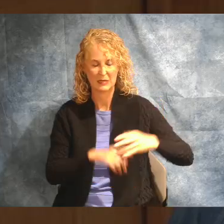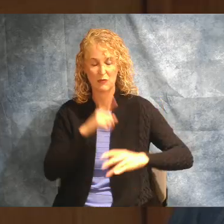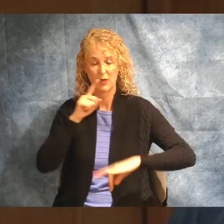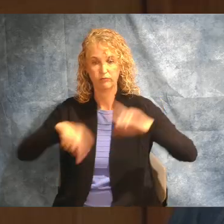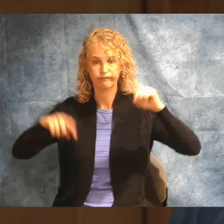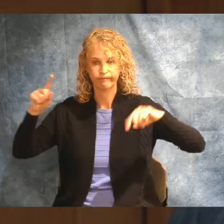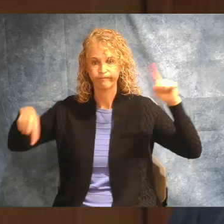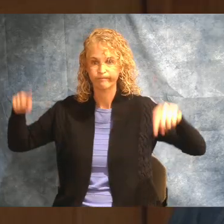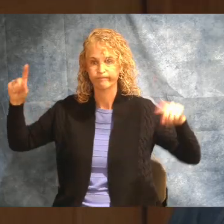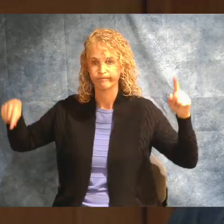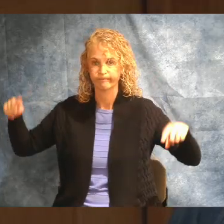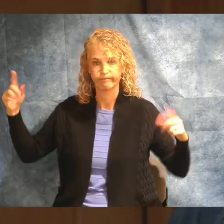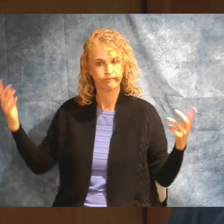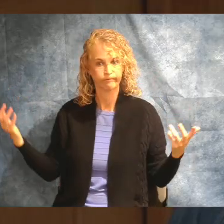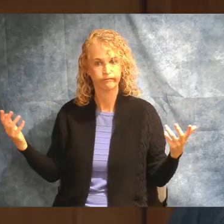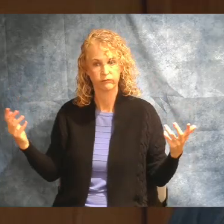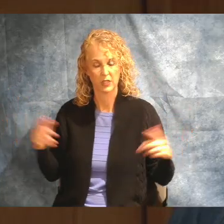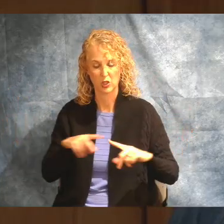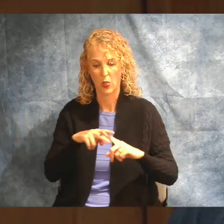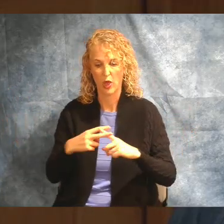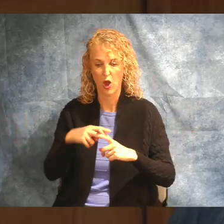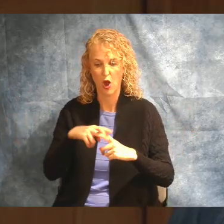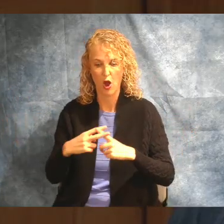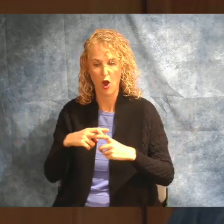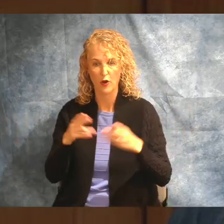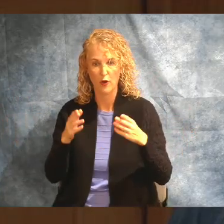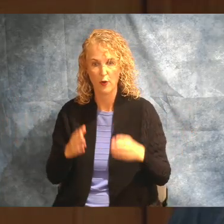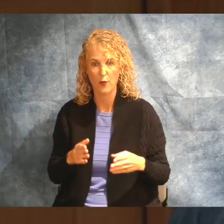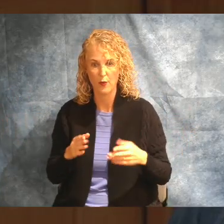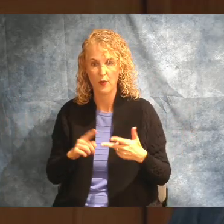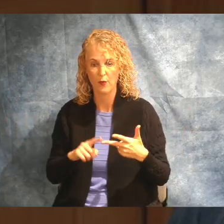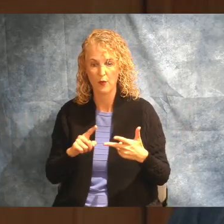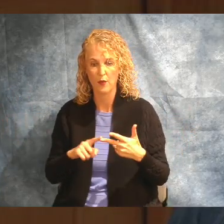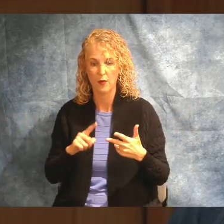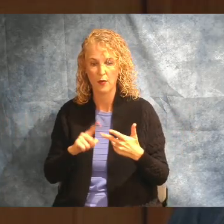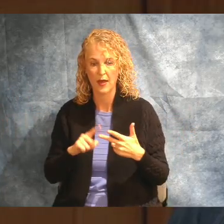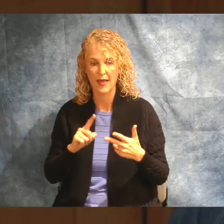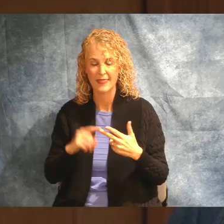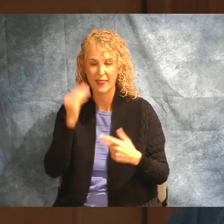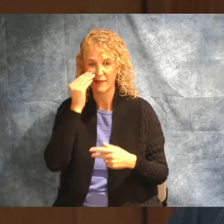another. You've got the auto body shop and then you've got Aunt Flora and then you've got a nail